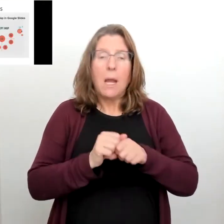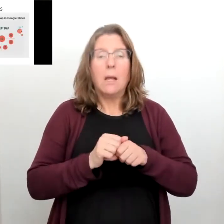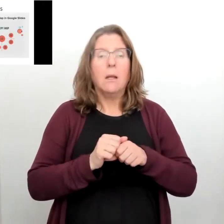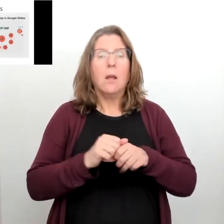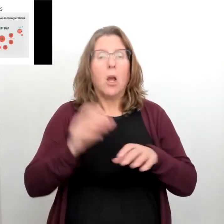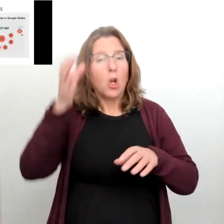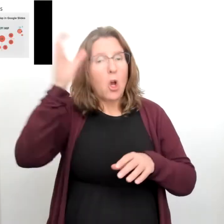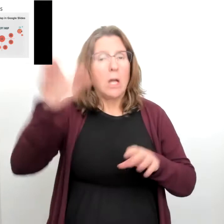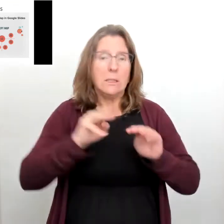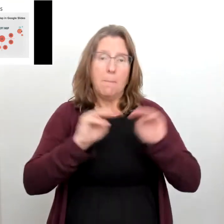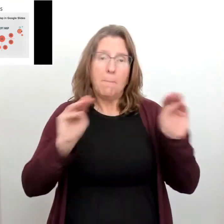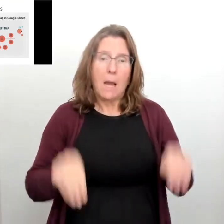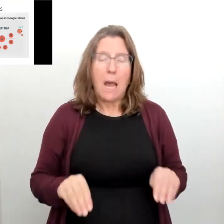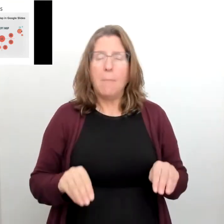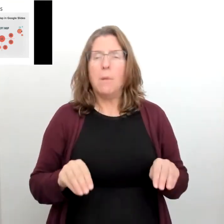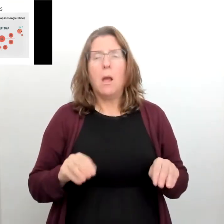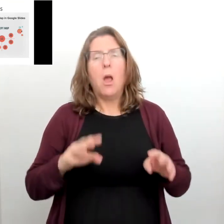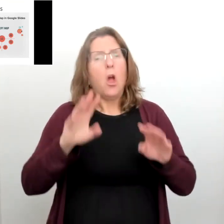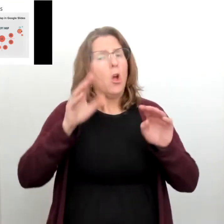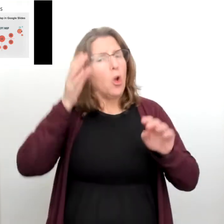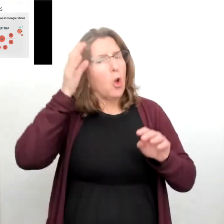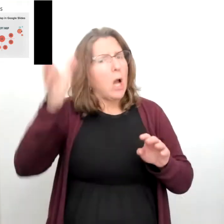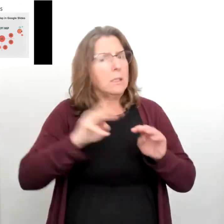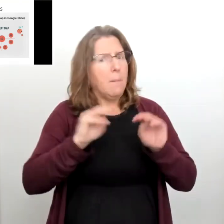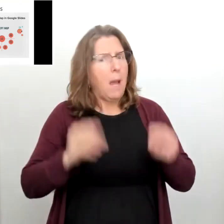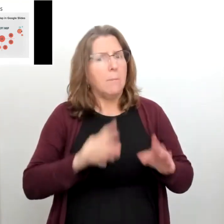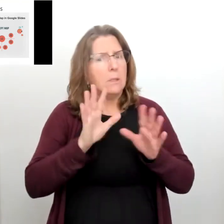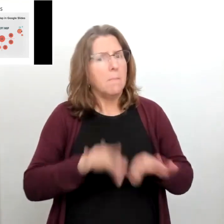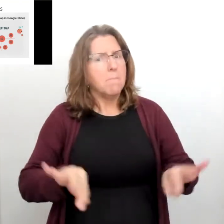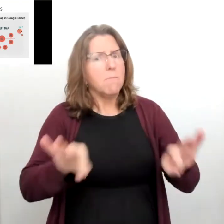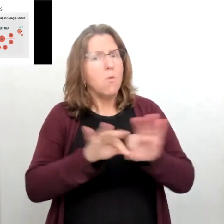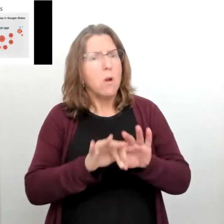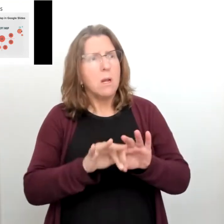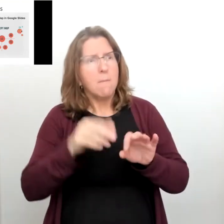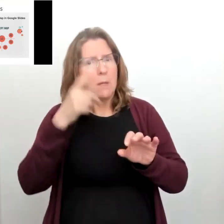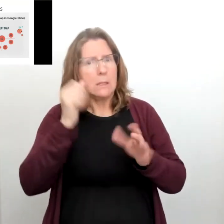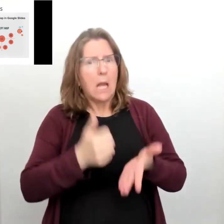Have your students create concept maps. Concept maps are a useful tool.